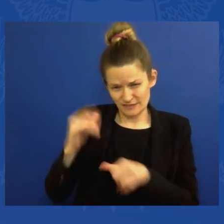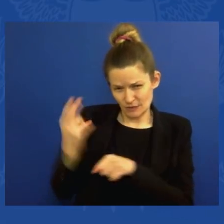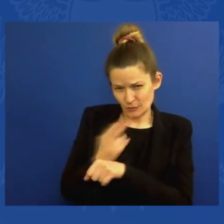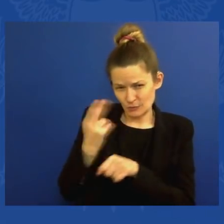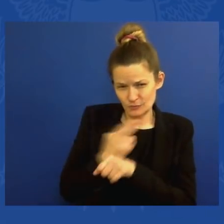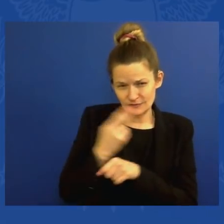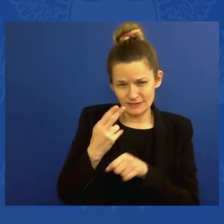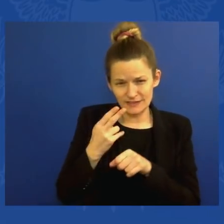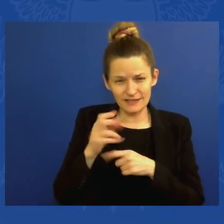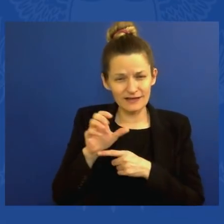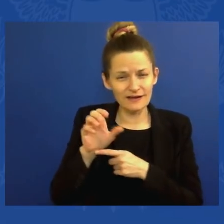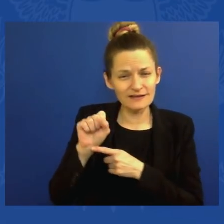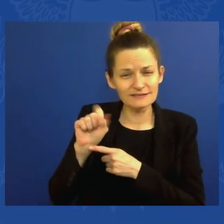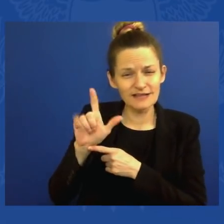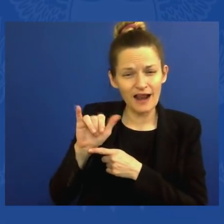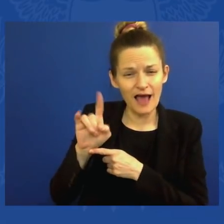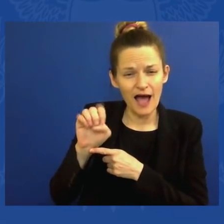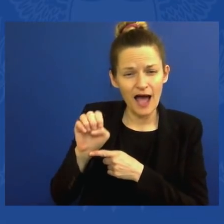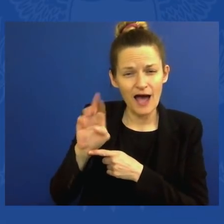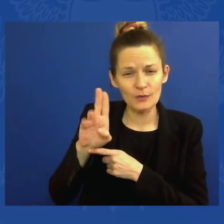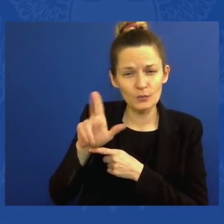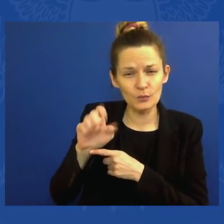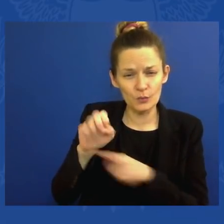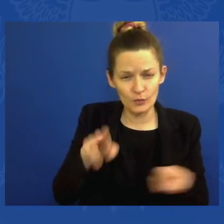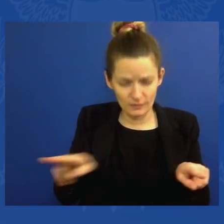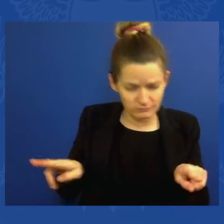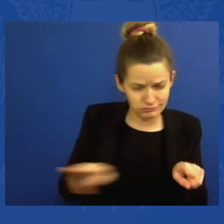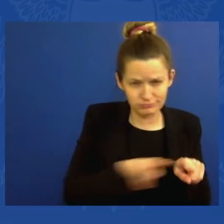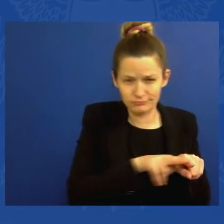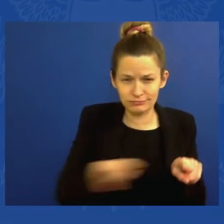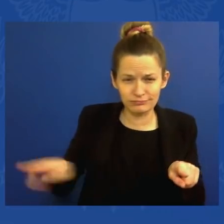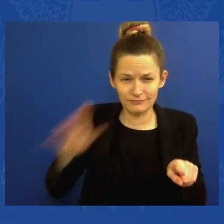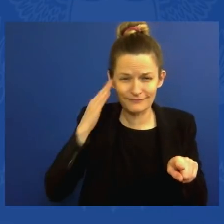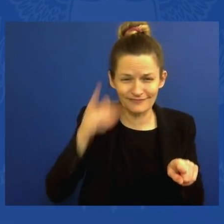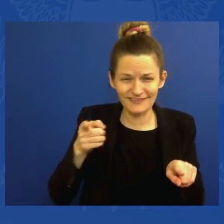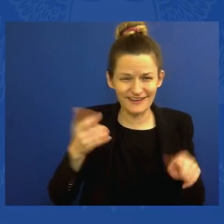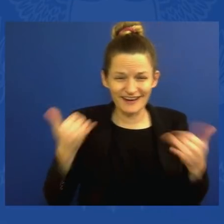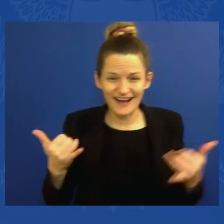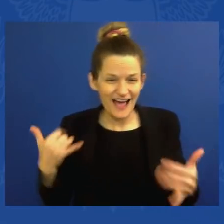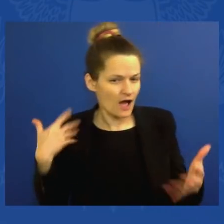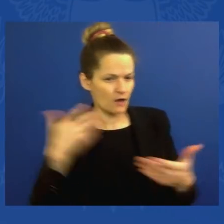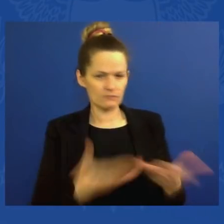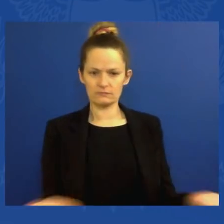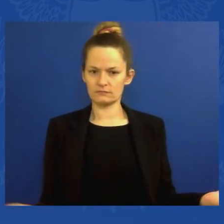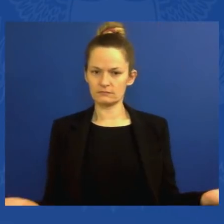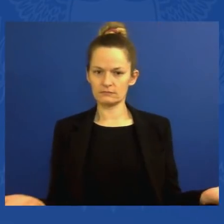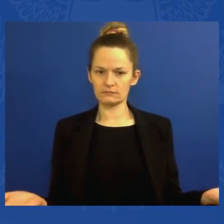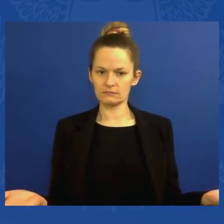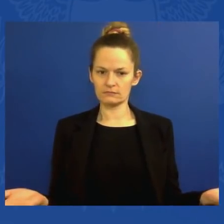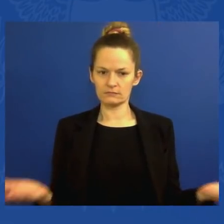they use our digital twin technology that was instrumental in supporting NASA's Mars rover mission.